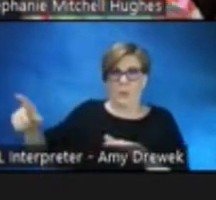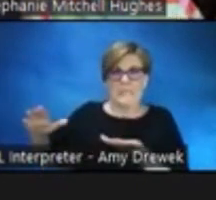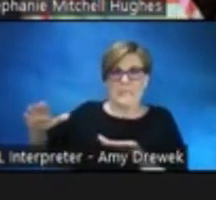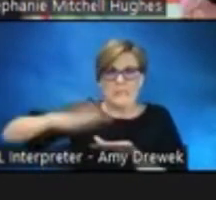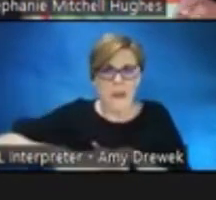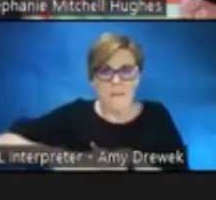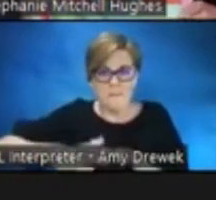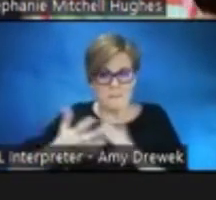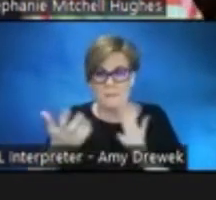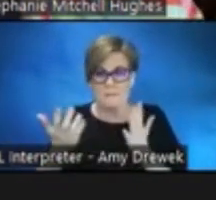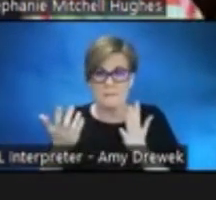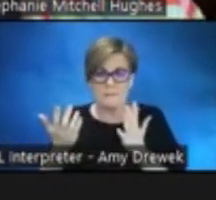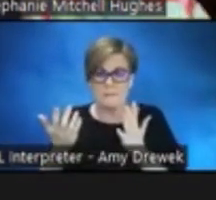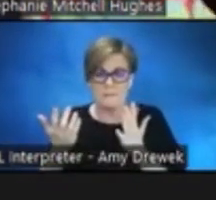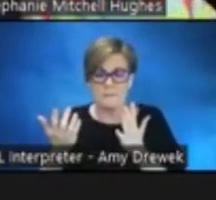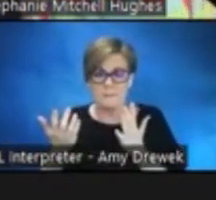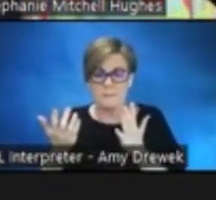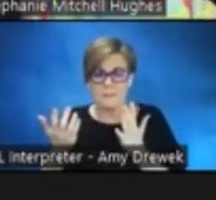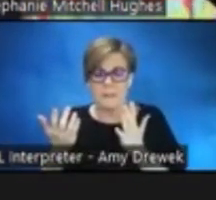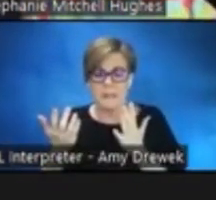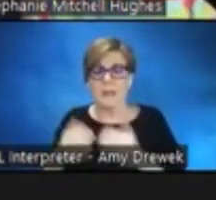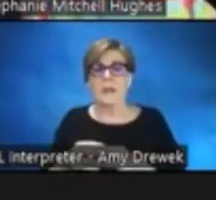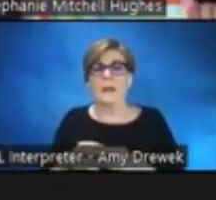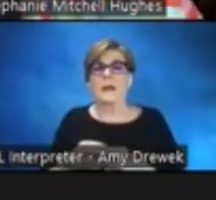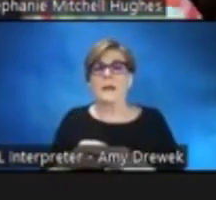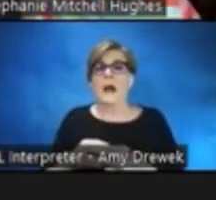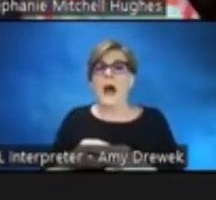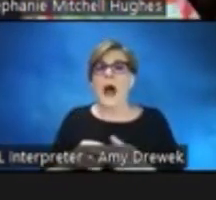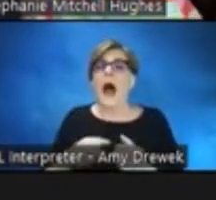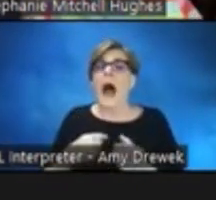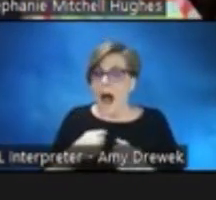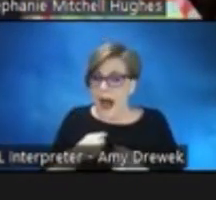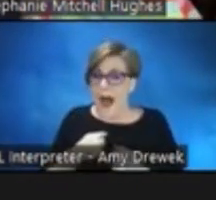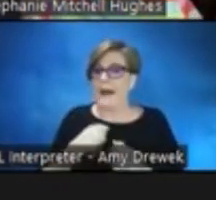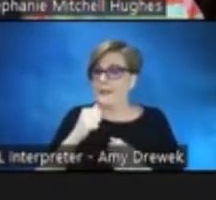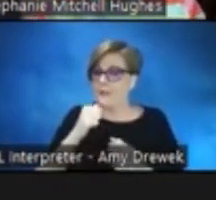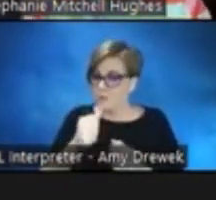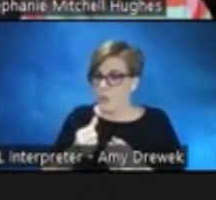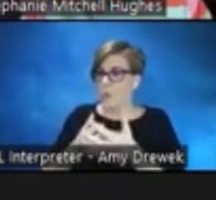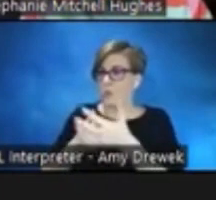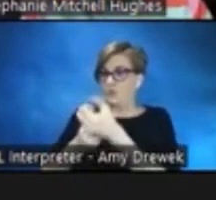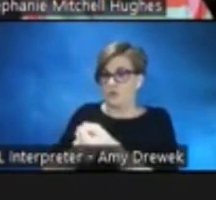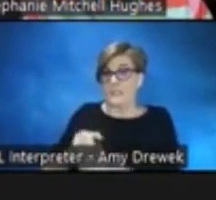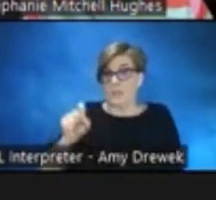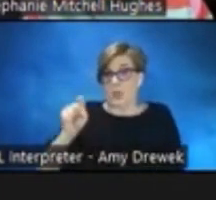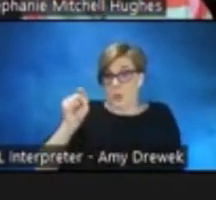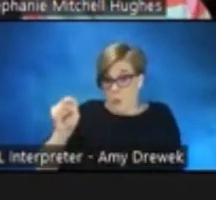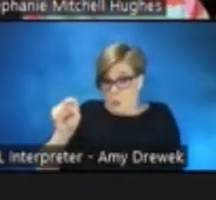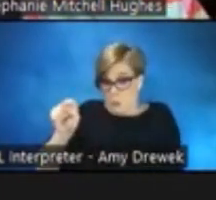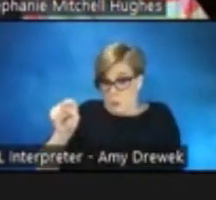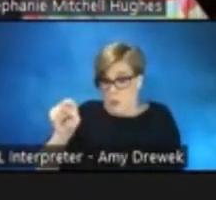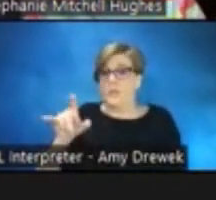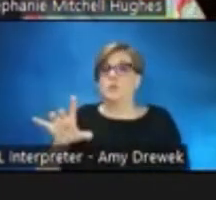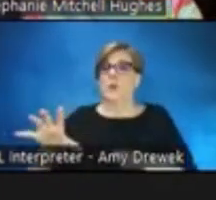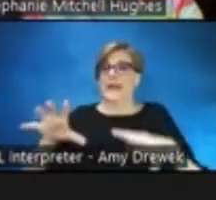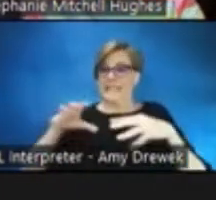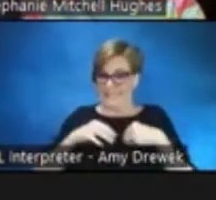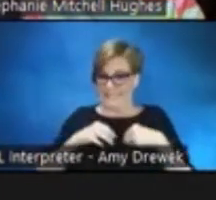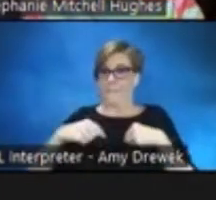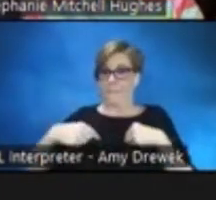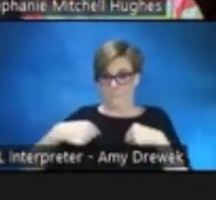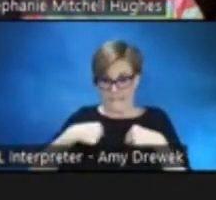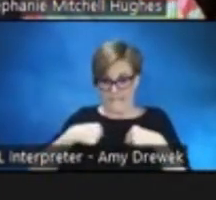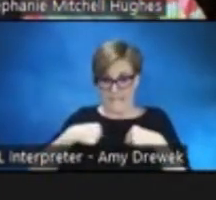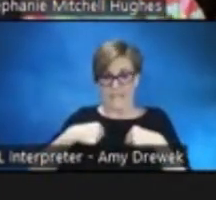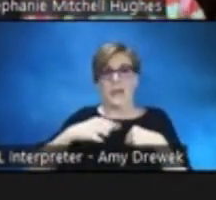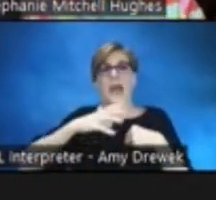I DON'T TRUST YOU TO ACCEPT ME AND MEET ME WHERE I AM.